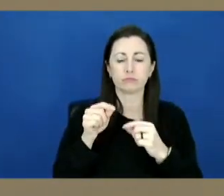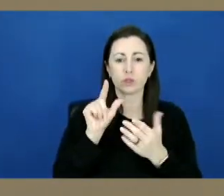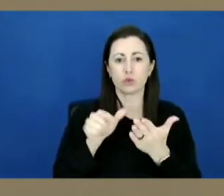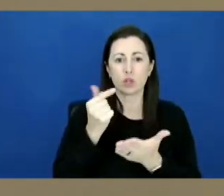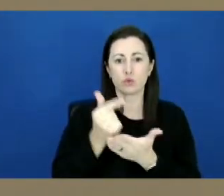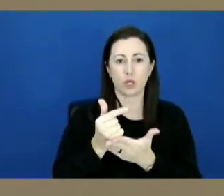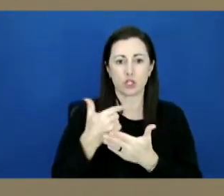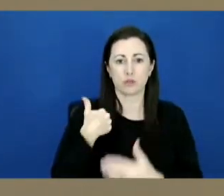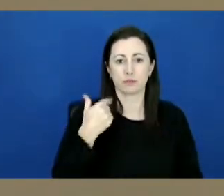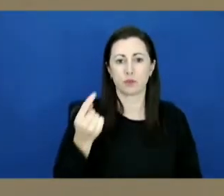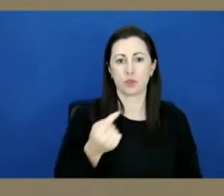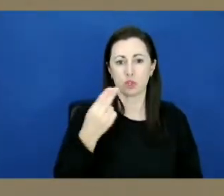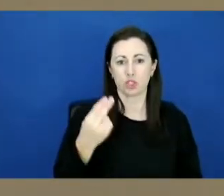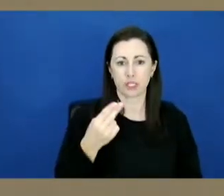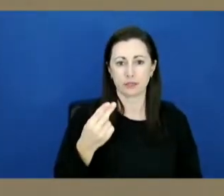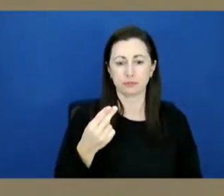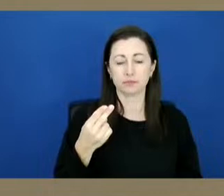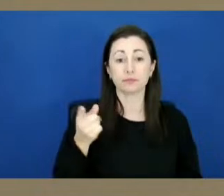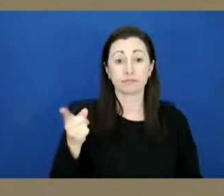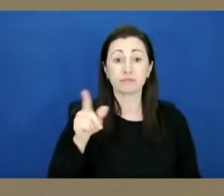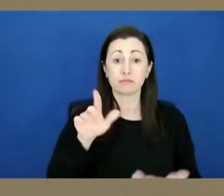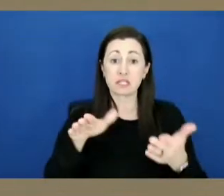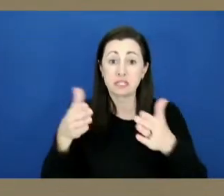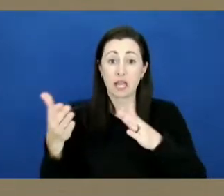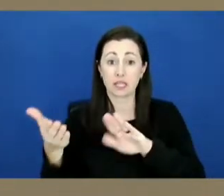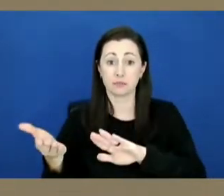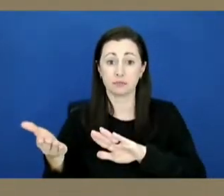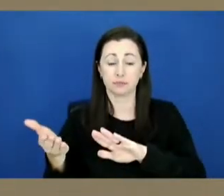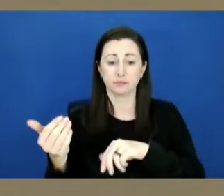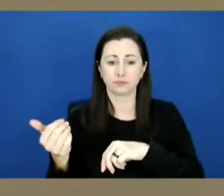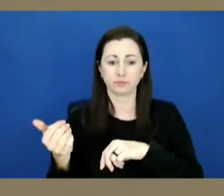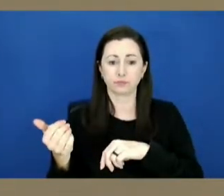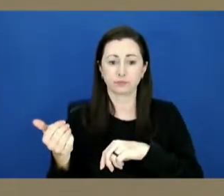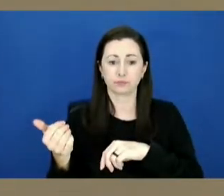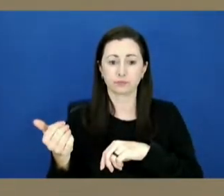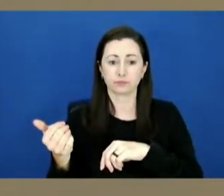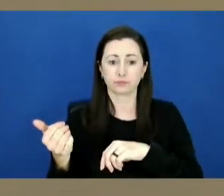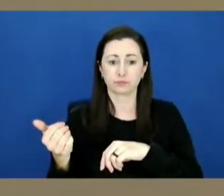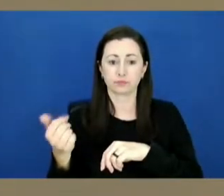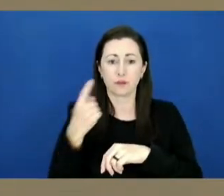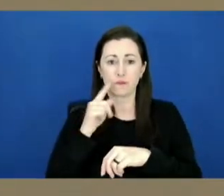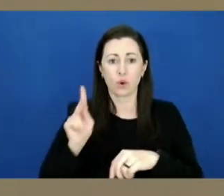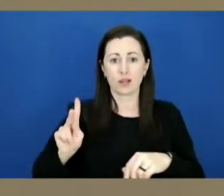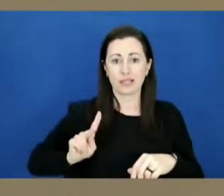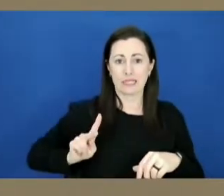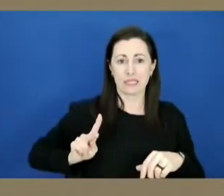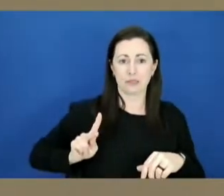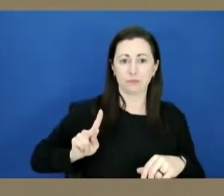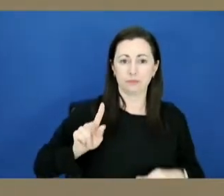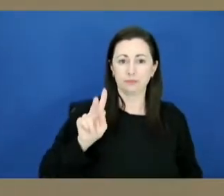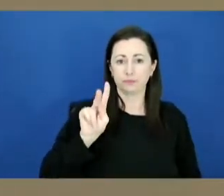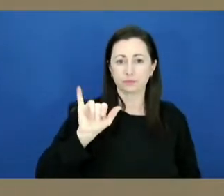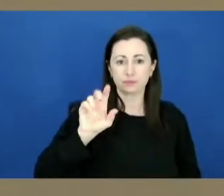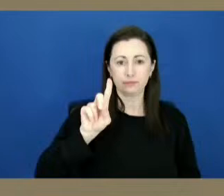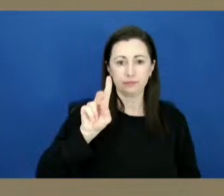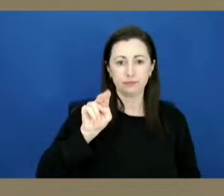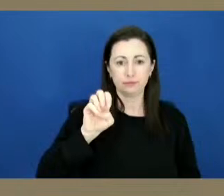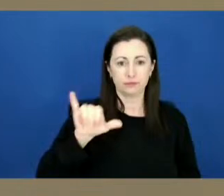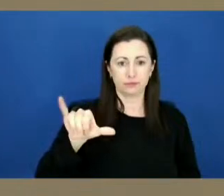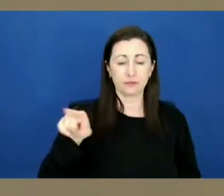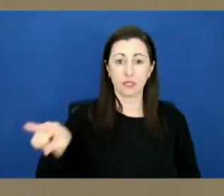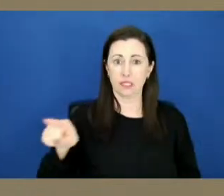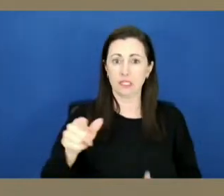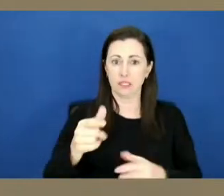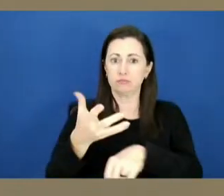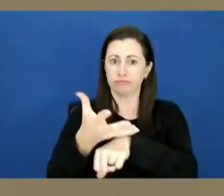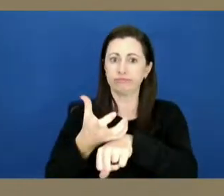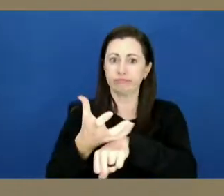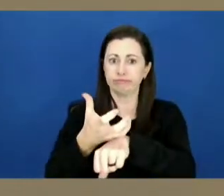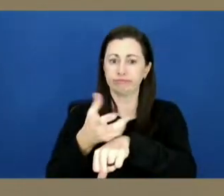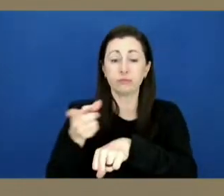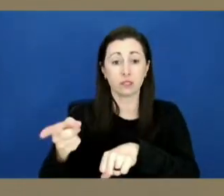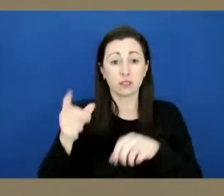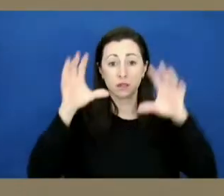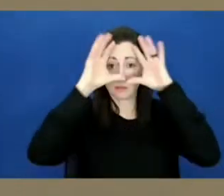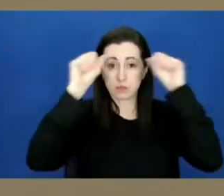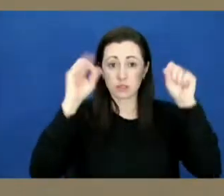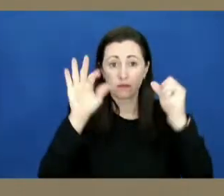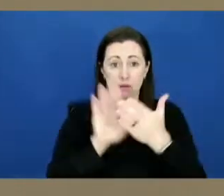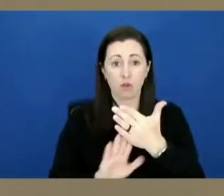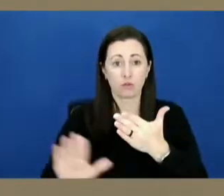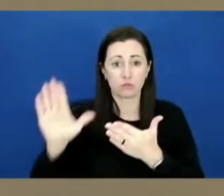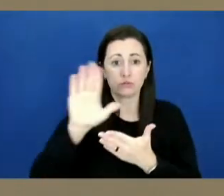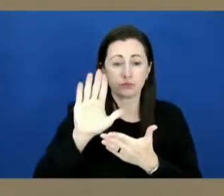BUT THIS CAME OUT AT GRADUATION.